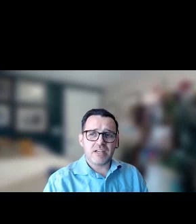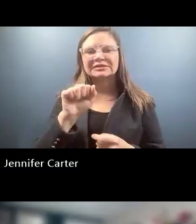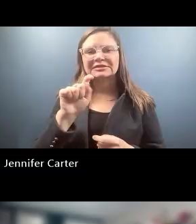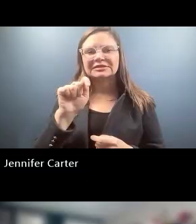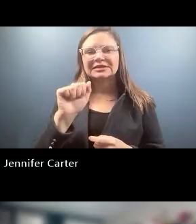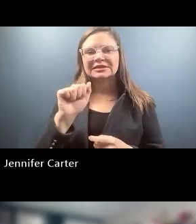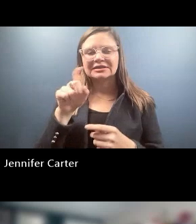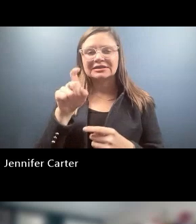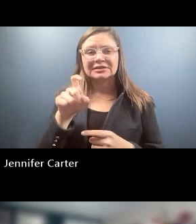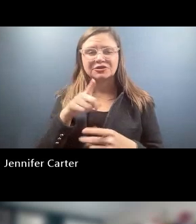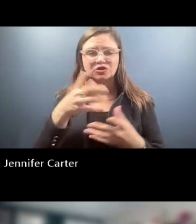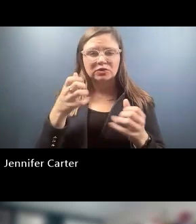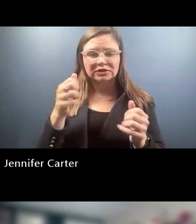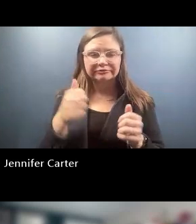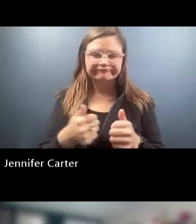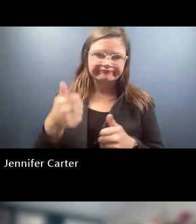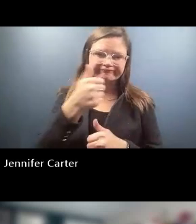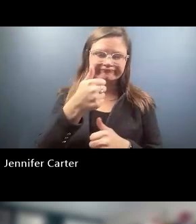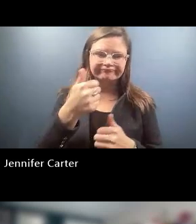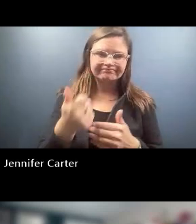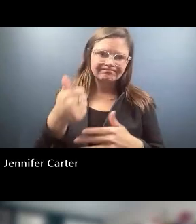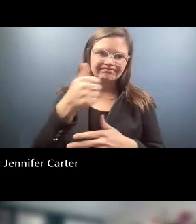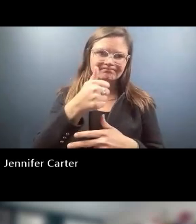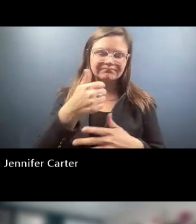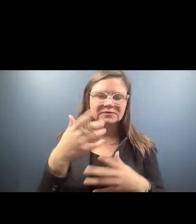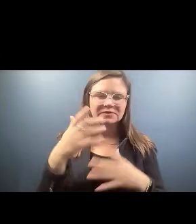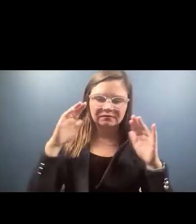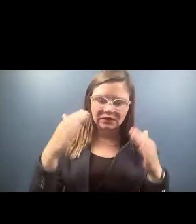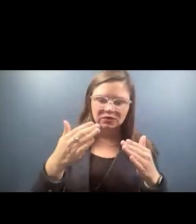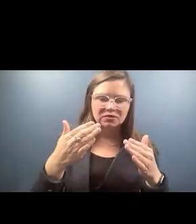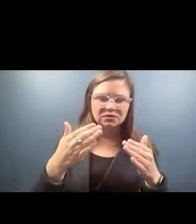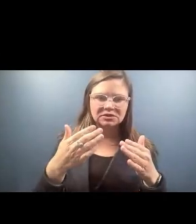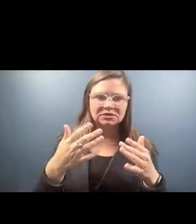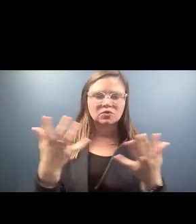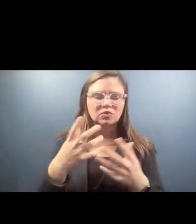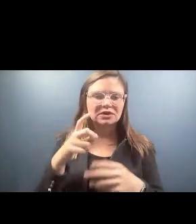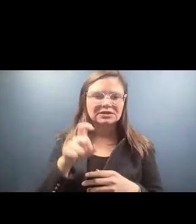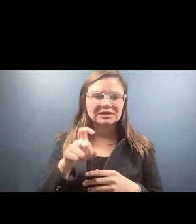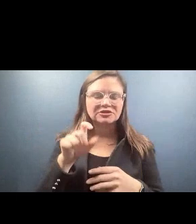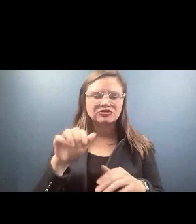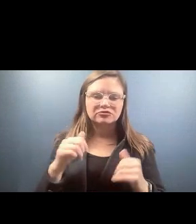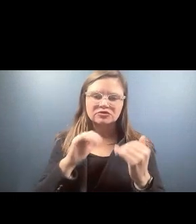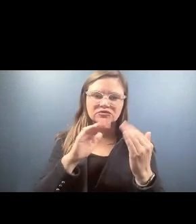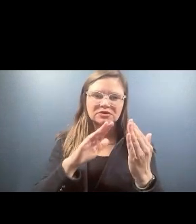prioritize and work on. Maintaining a strong focus on which data needs you'll addressed first will help